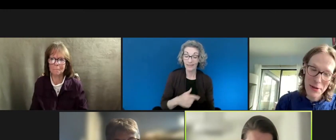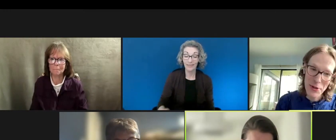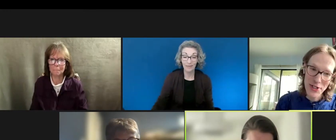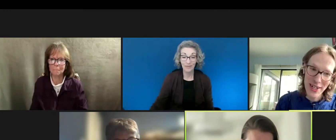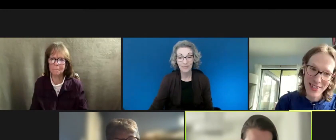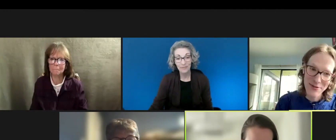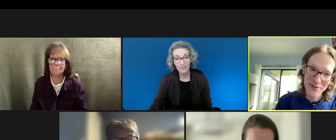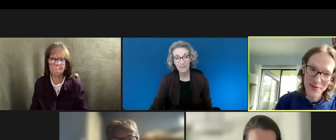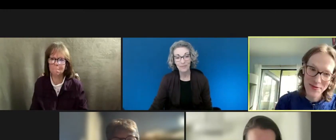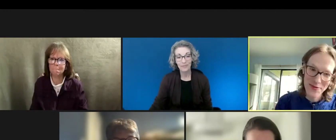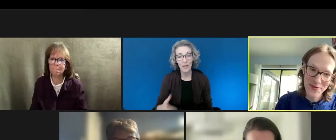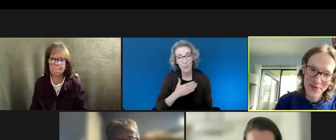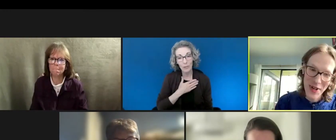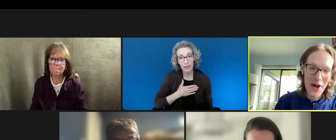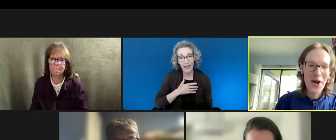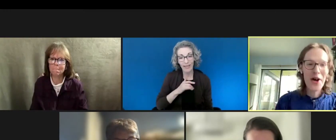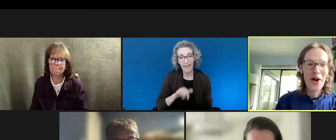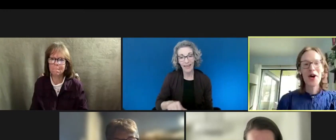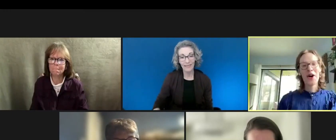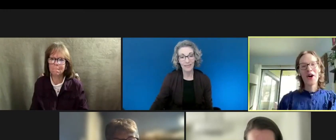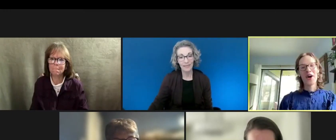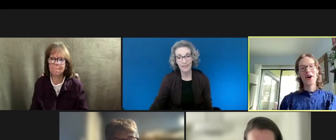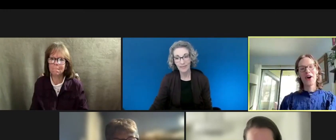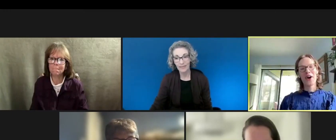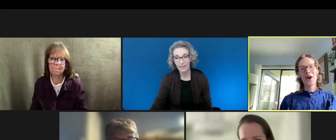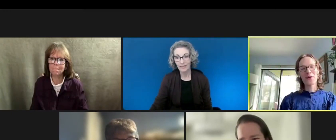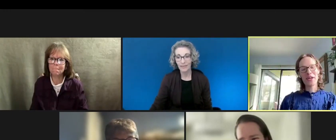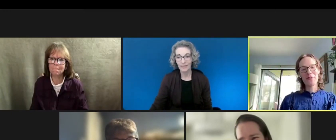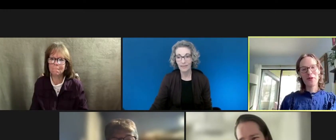I appreciate it, okay.